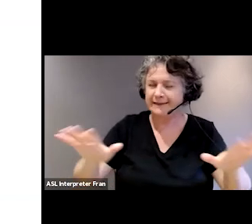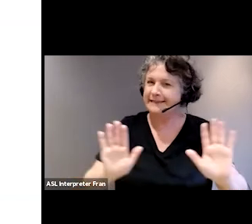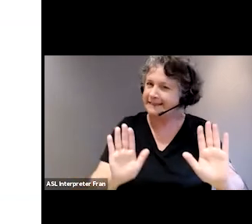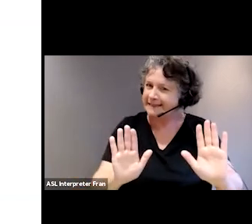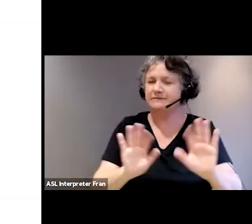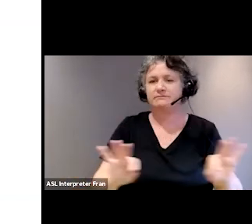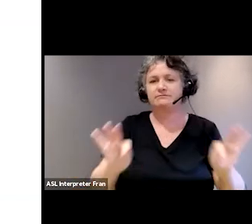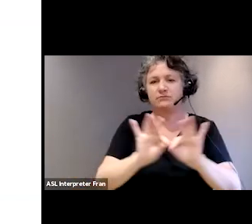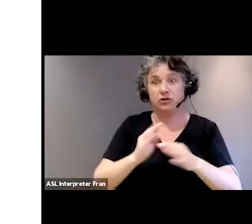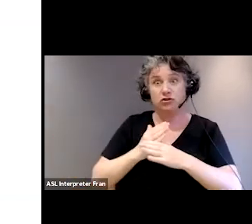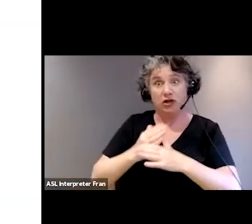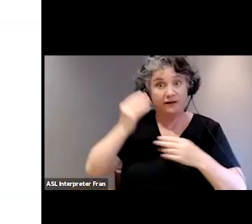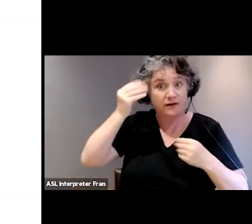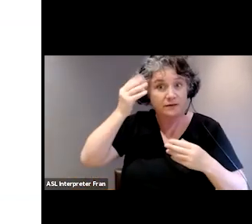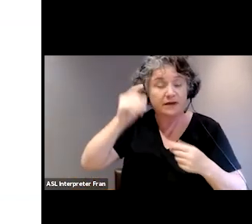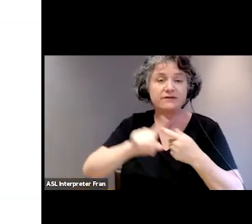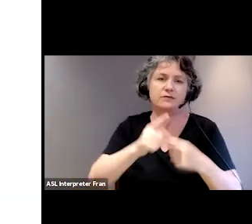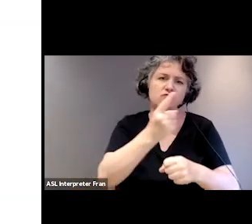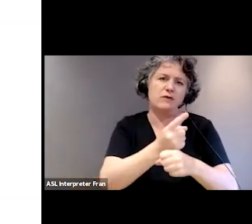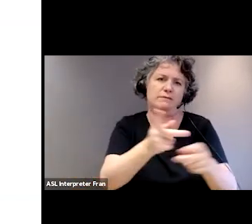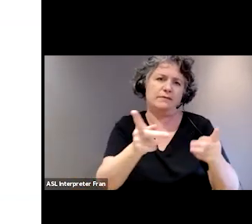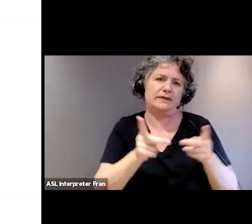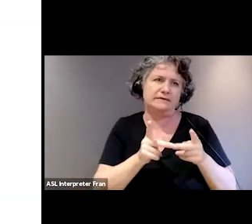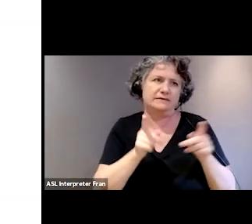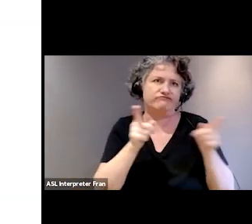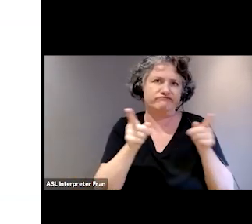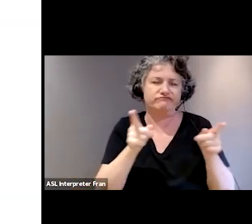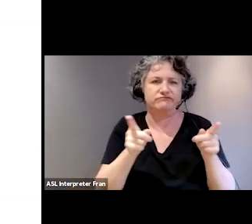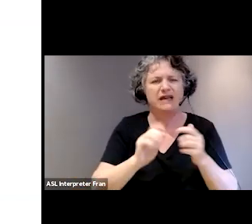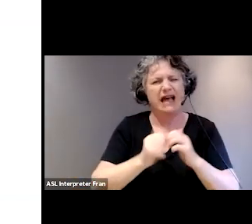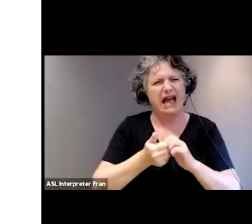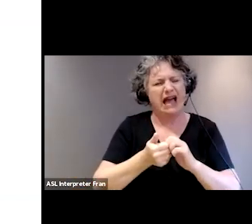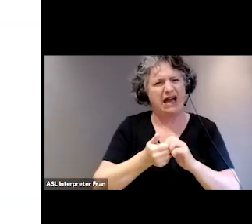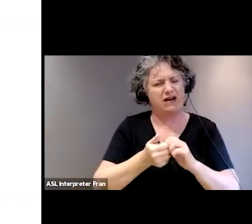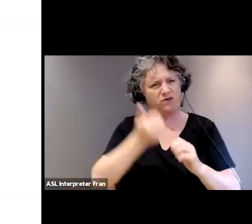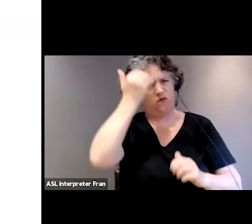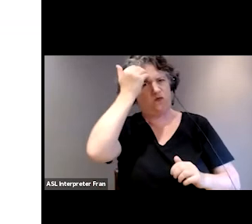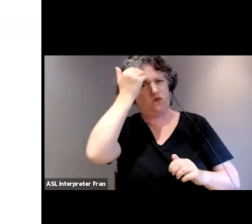sources. We are receiving a lot of information about the vaccine and the virus over this last year and 1/2, sometimes it's difficult to know whether the information